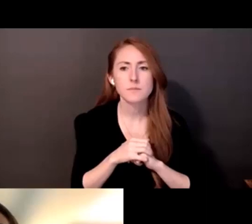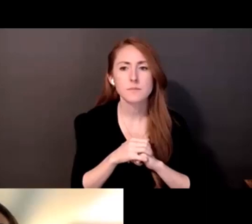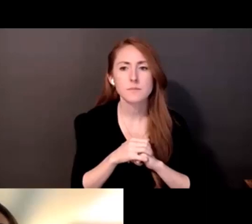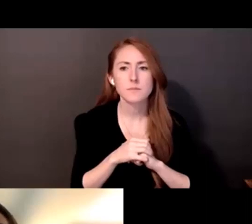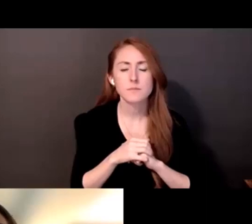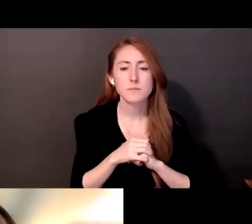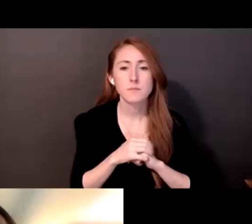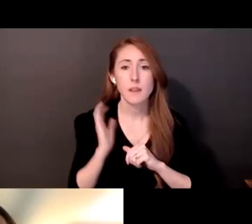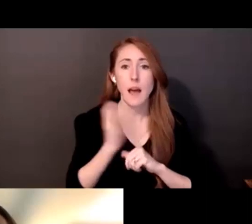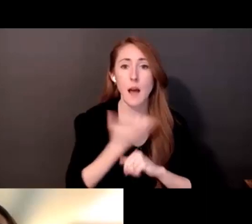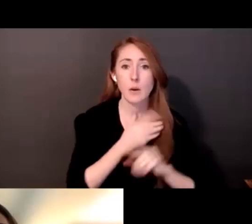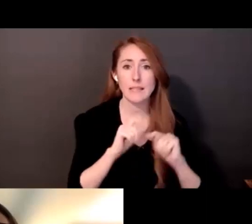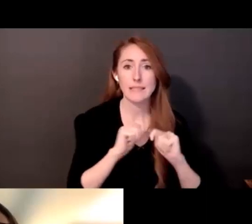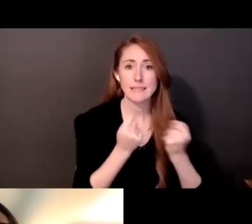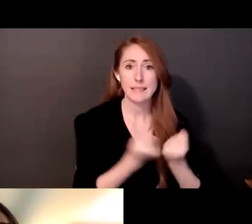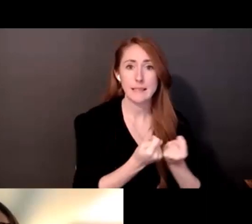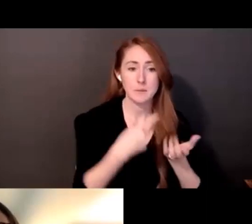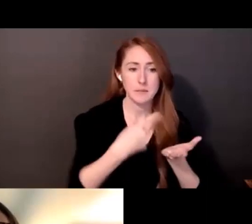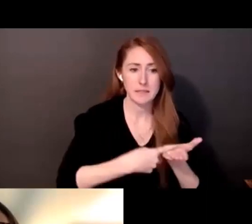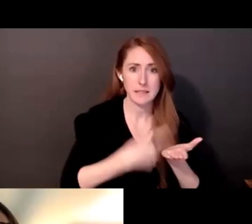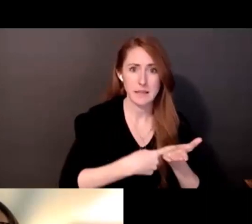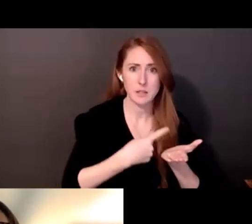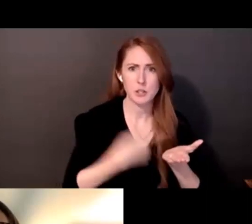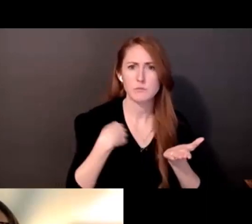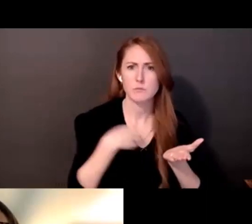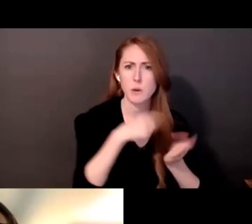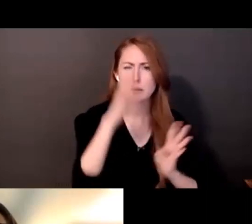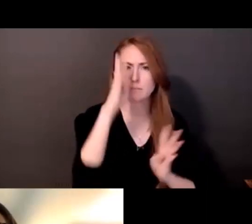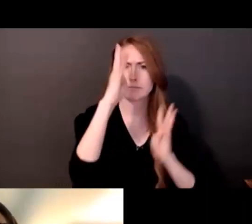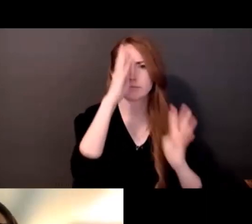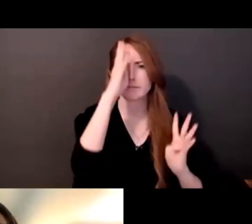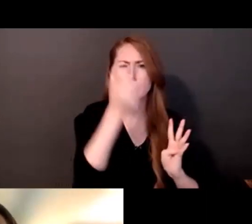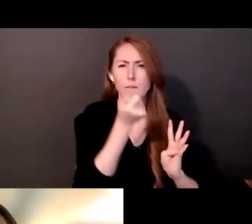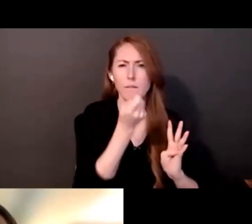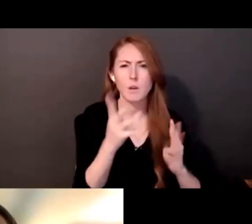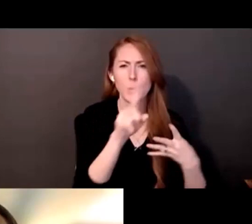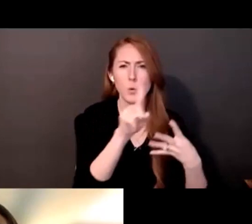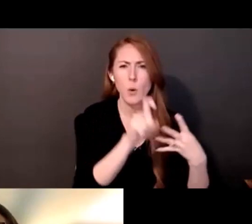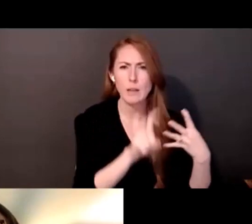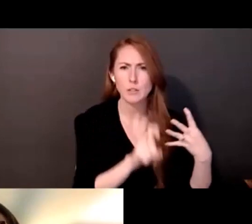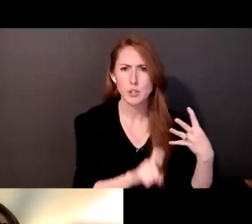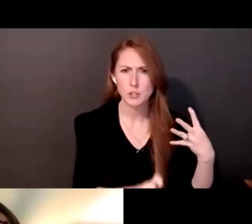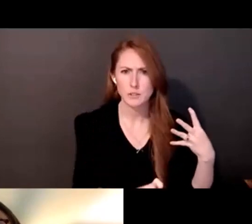We were able to bring to the discussion during the town hall